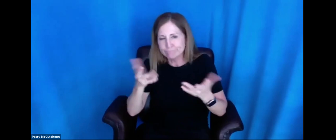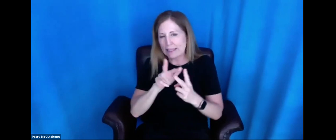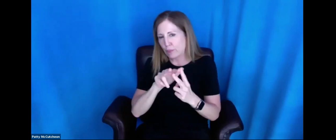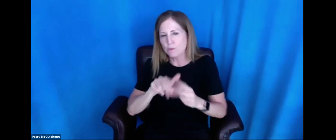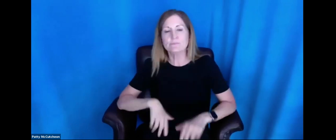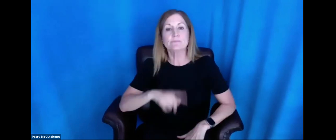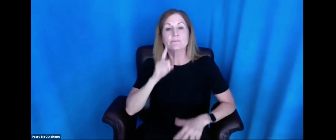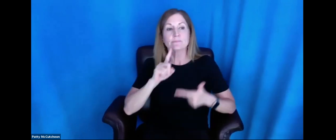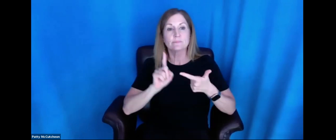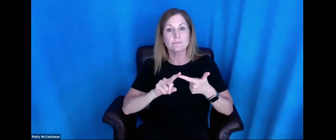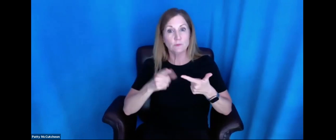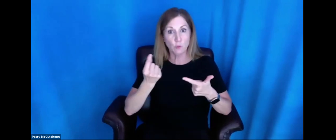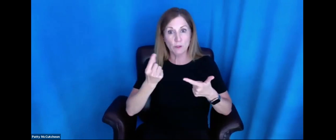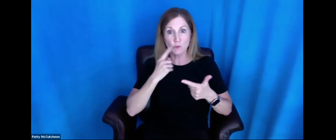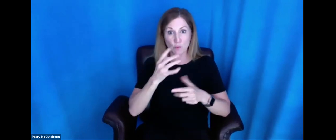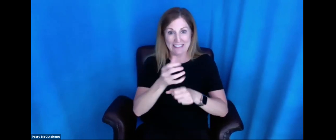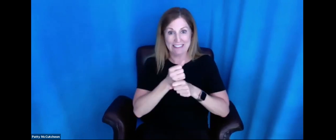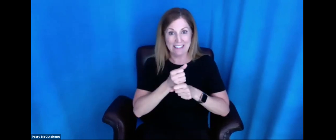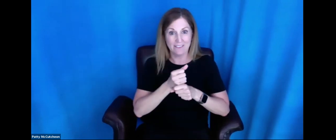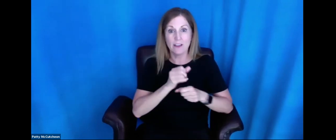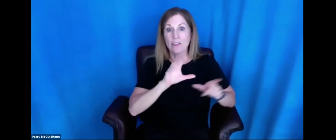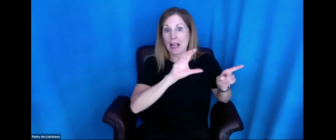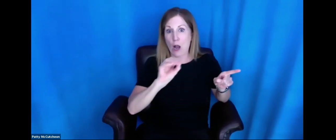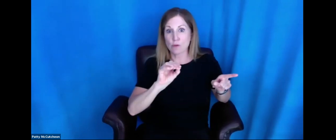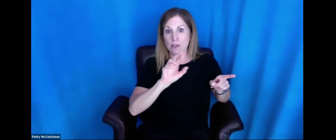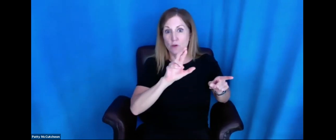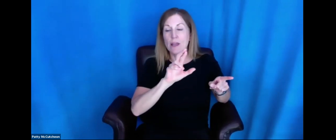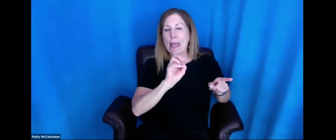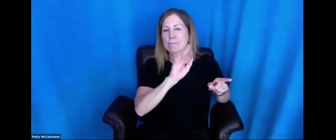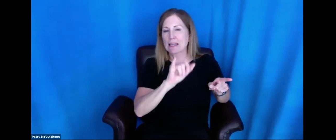That'll be Emily. Your application, I'm sorry.